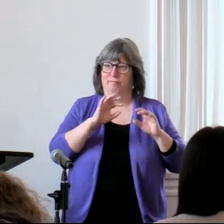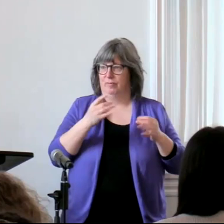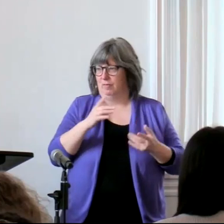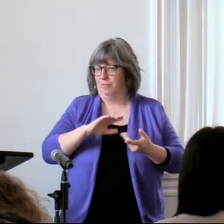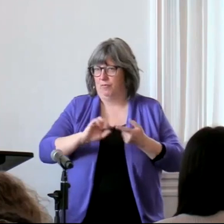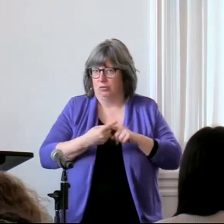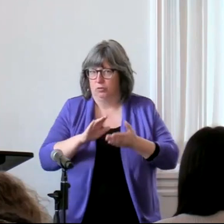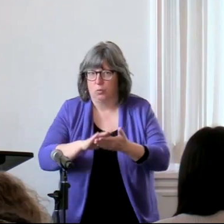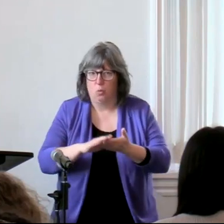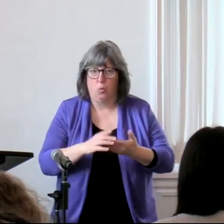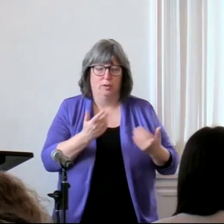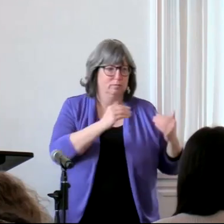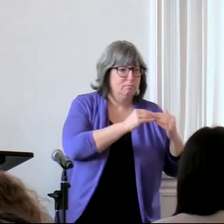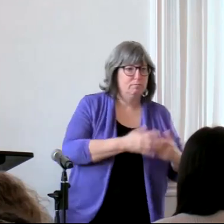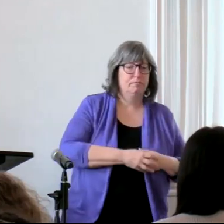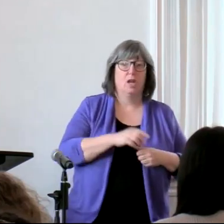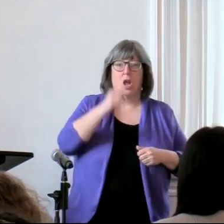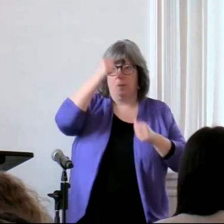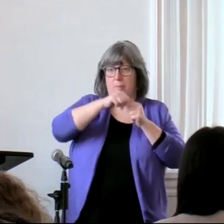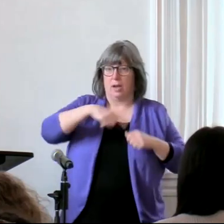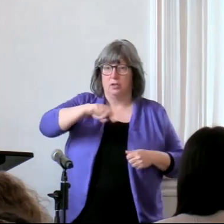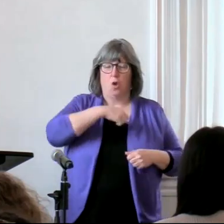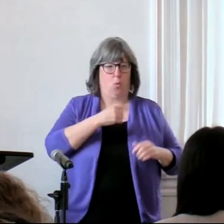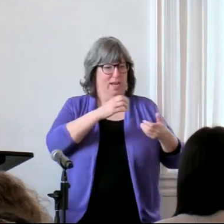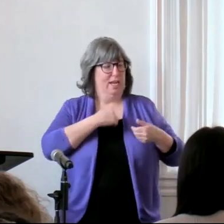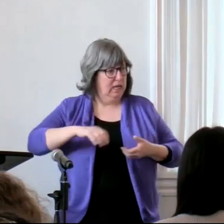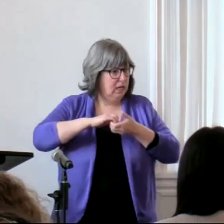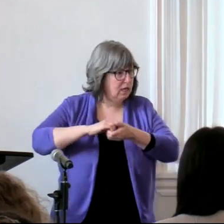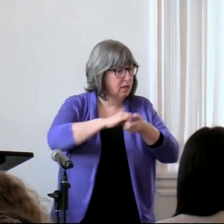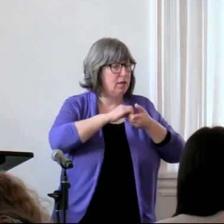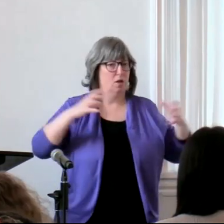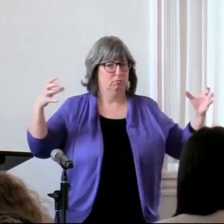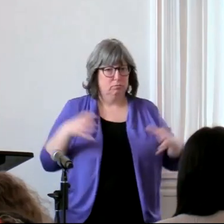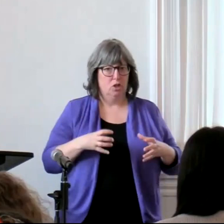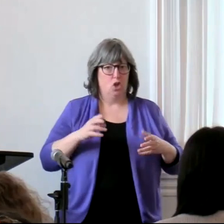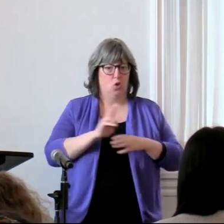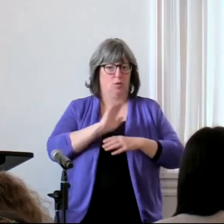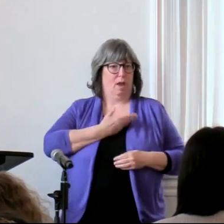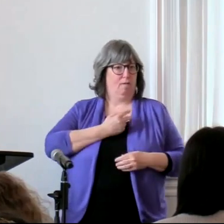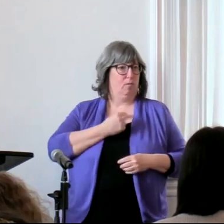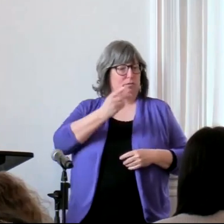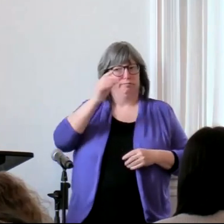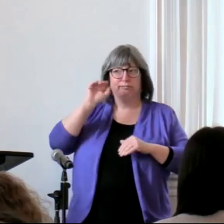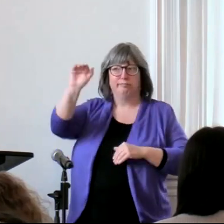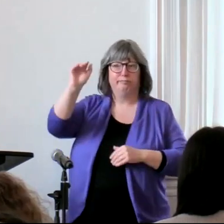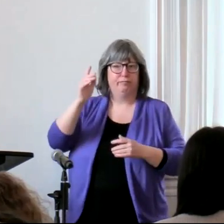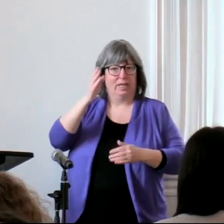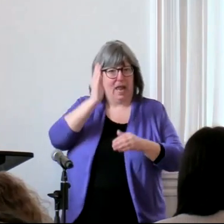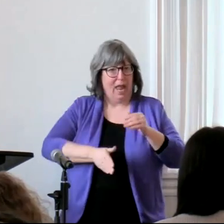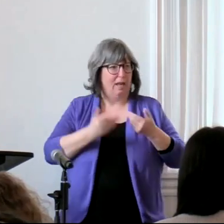I ask, and remind us, we have the collective power to use our voices, to urge an end to this strike.